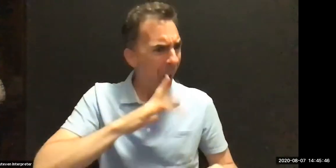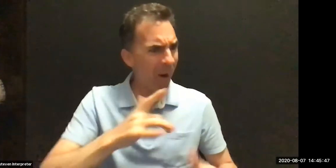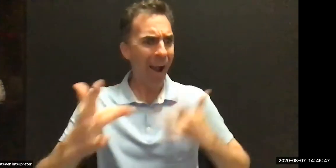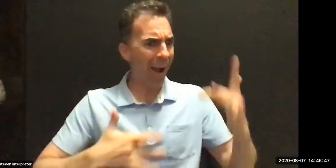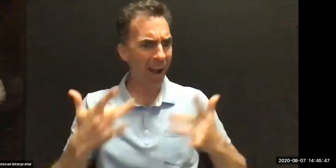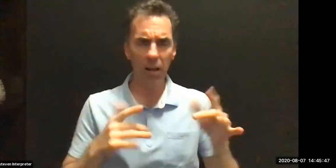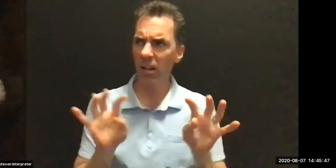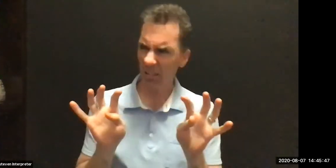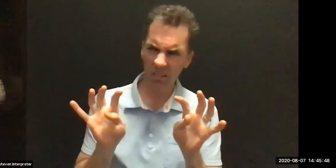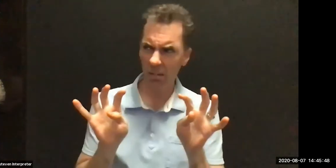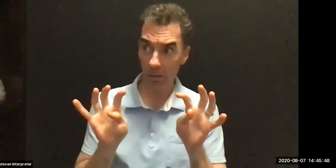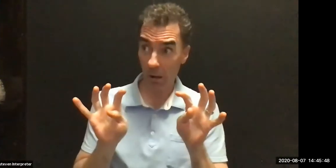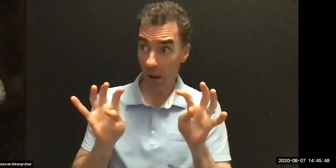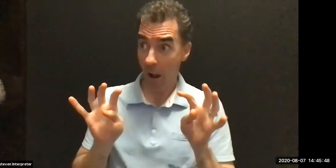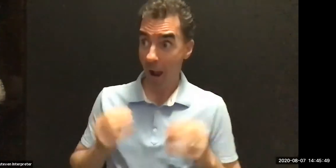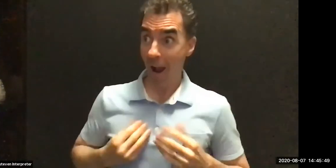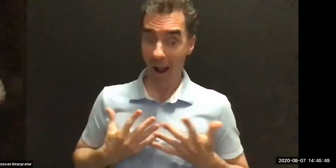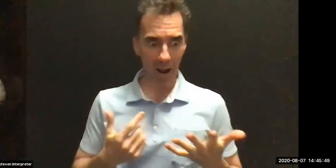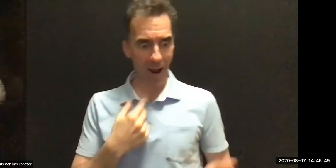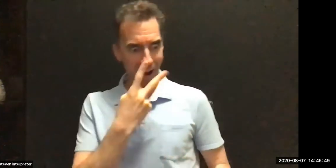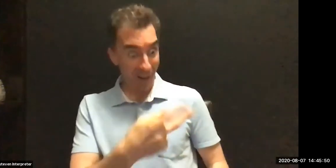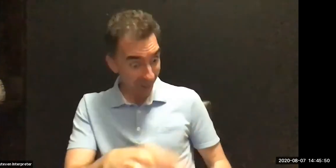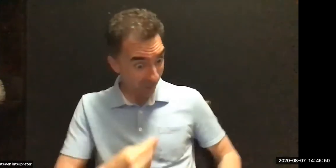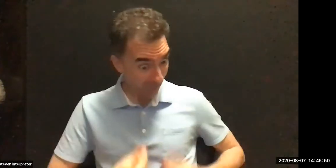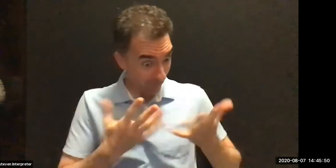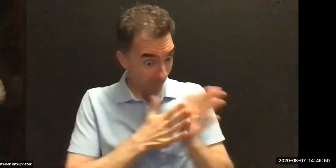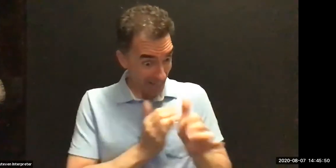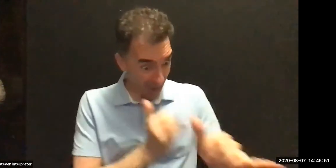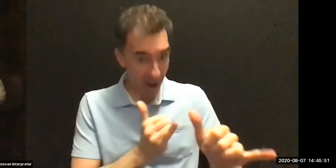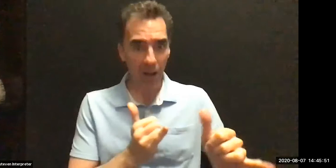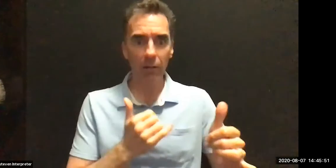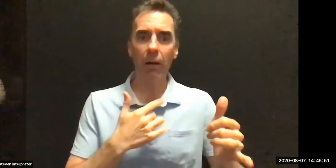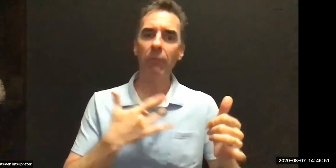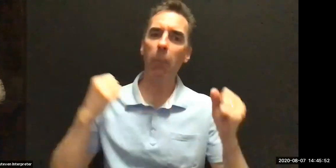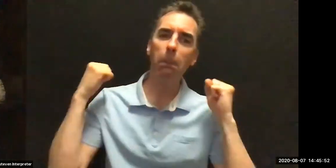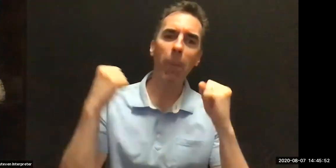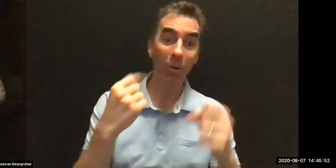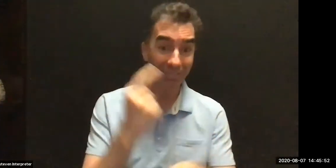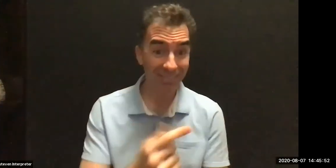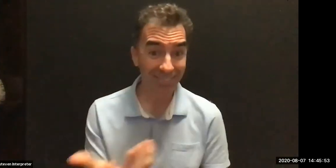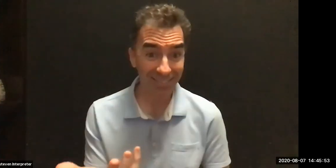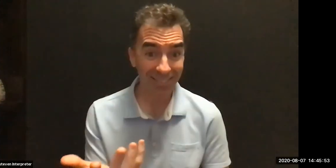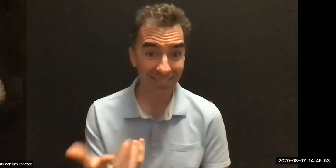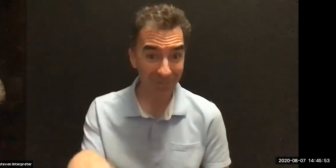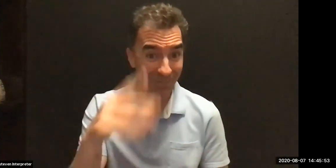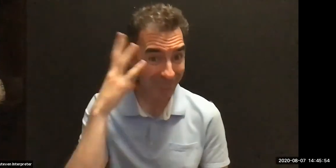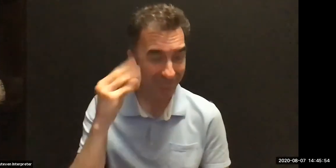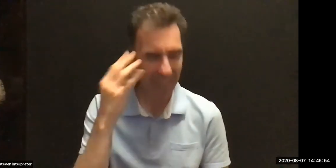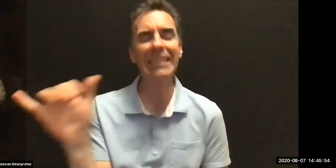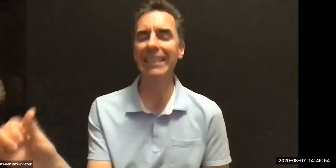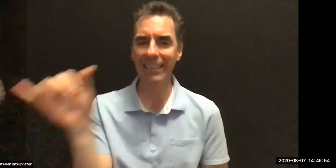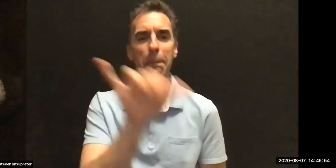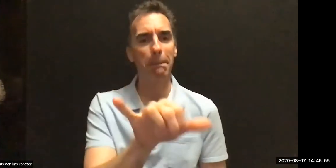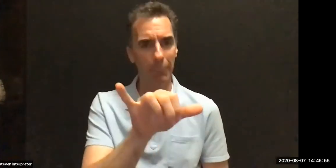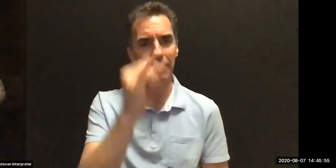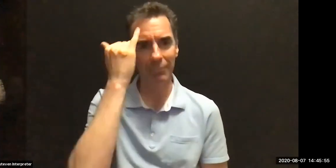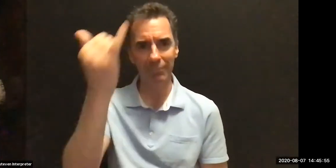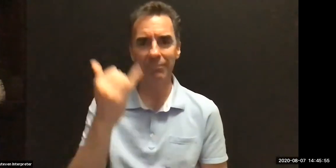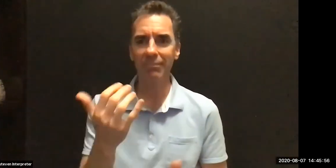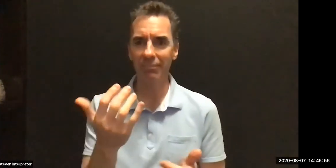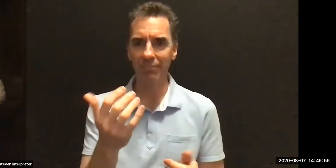Channelle Charest: That would be inspiring to them as well. And so we do see a lot of that and technology in itself, you know, lends itself to every arena. There's no marketplace that doesn't really need